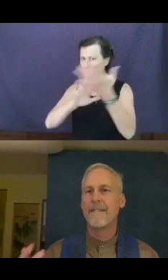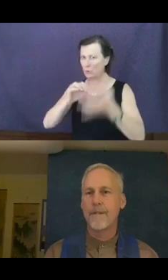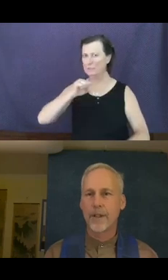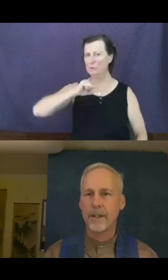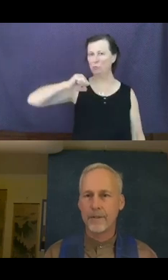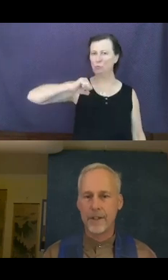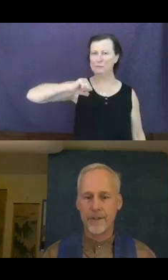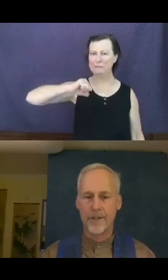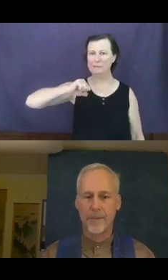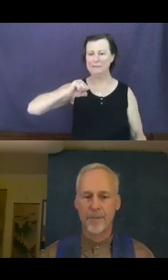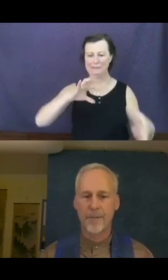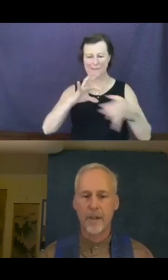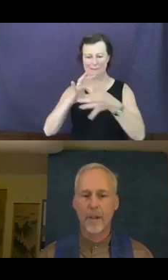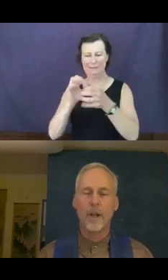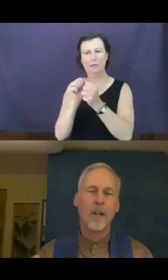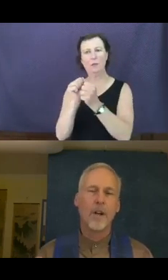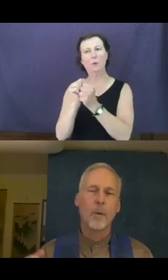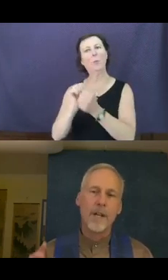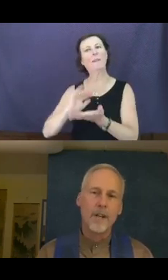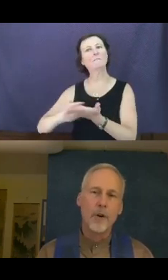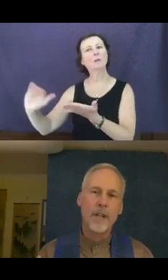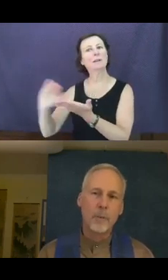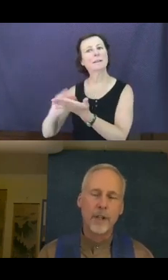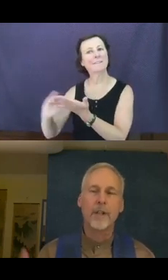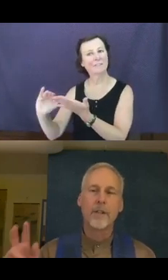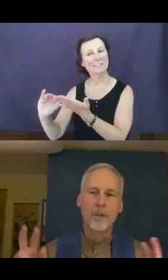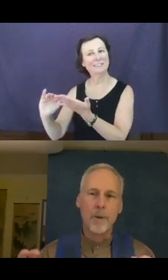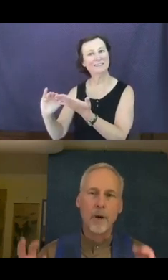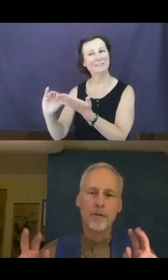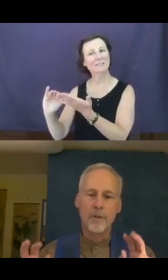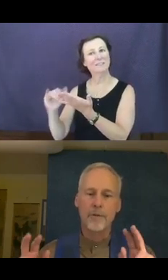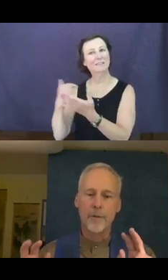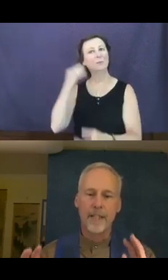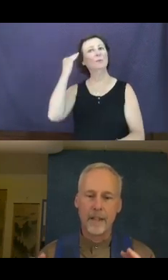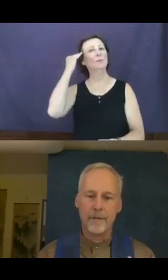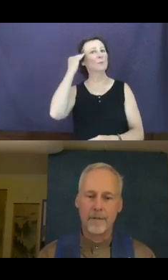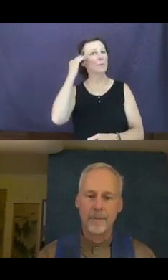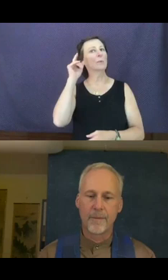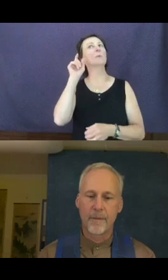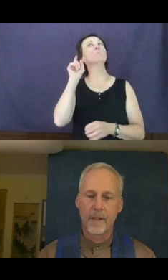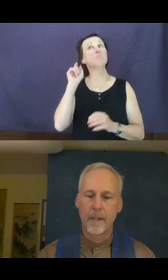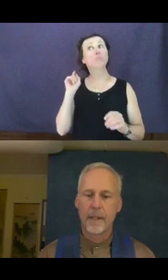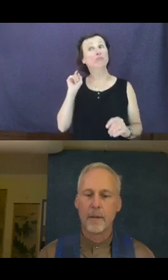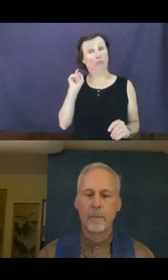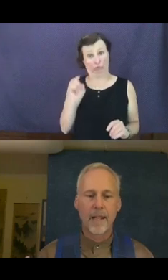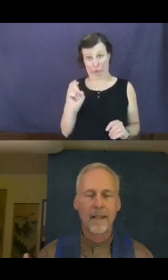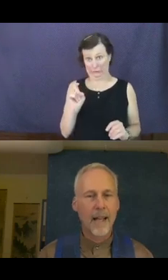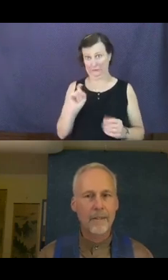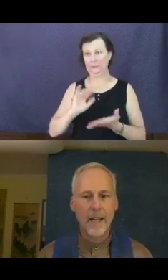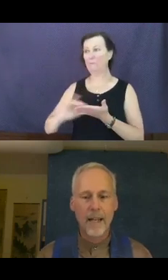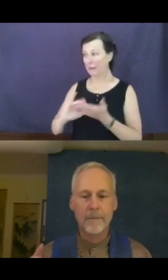forgiveness. We know that we're 'supposed to' forgive, but a lot of times